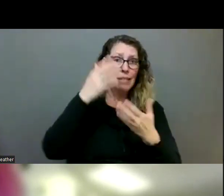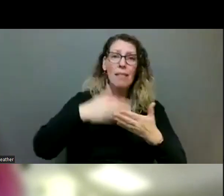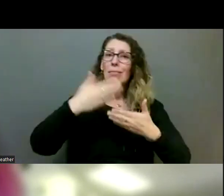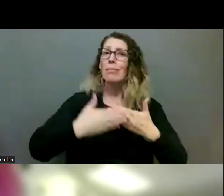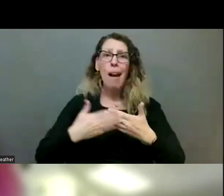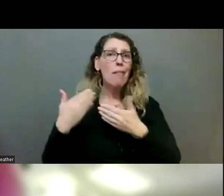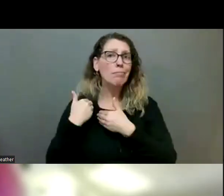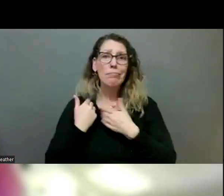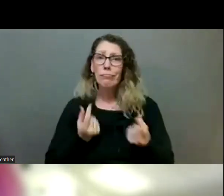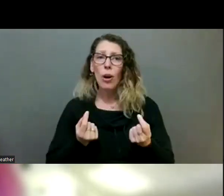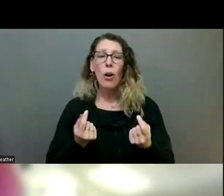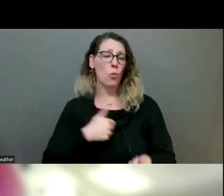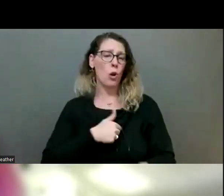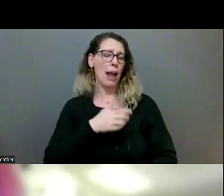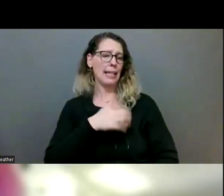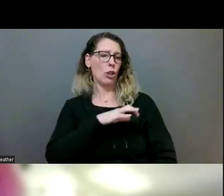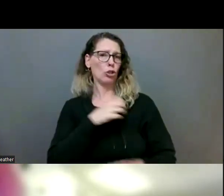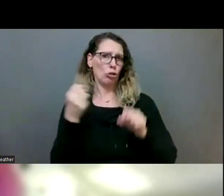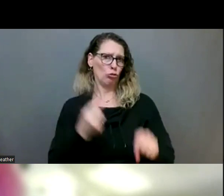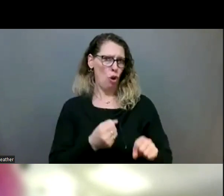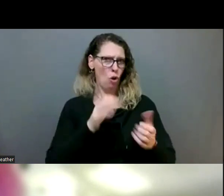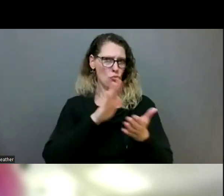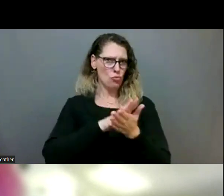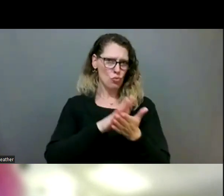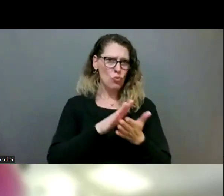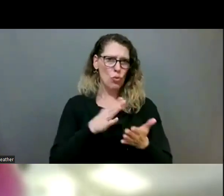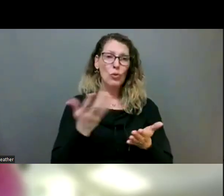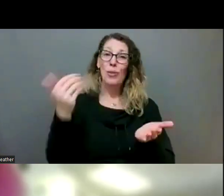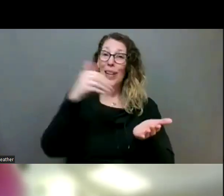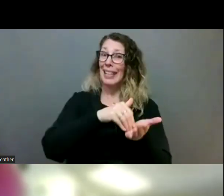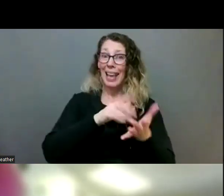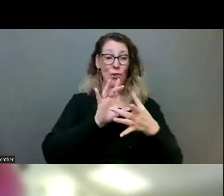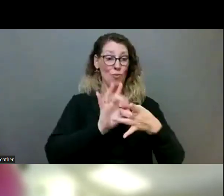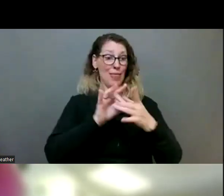We're a character strong school and so again with relationships,